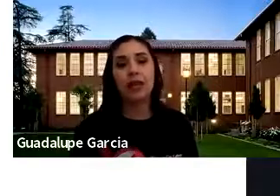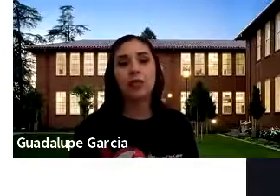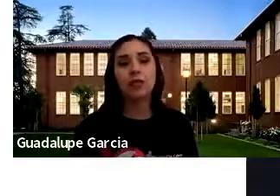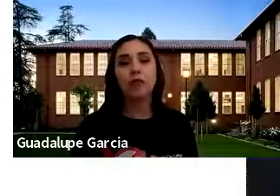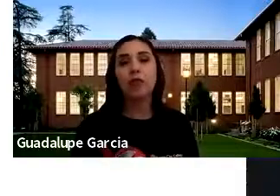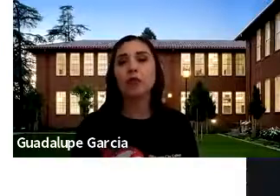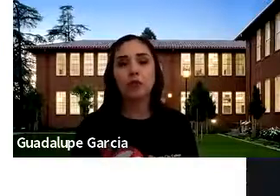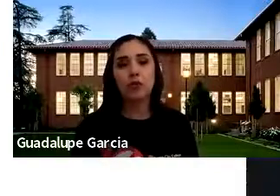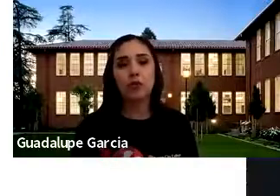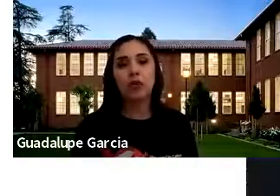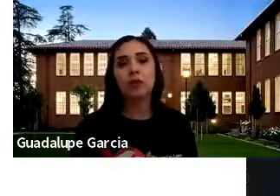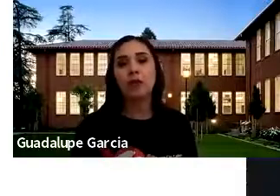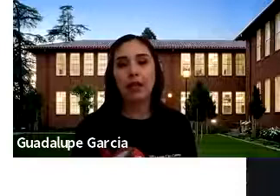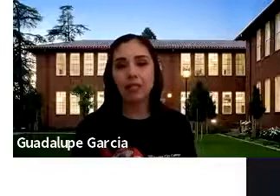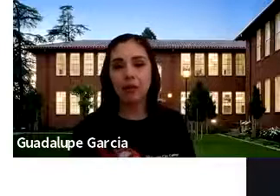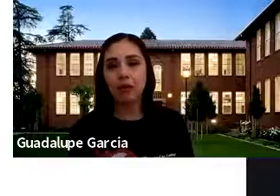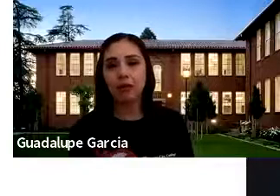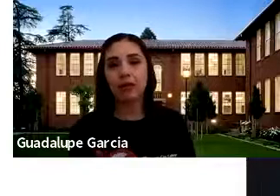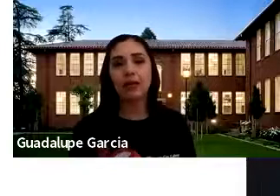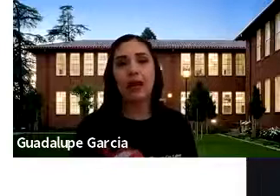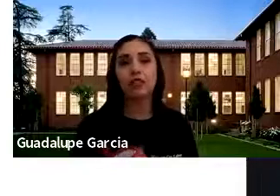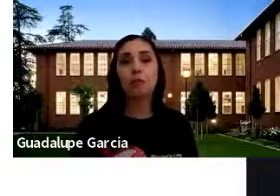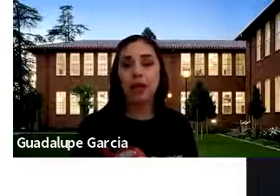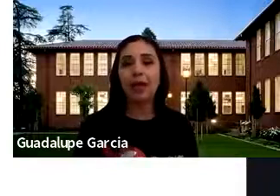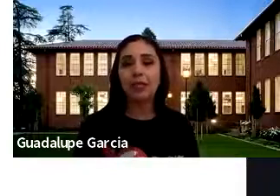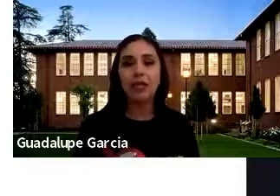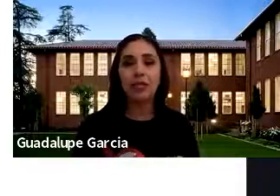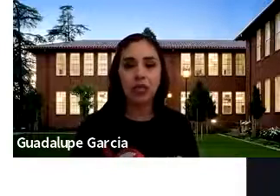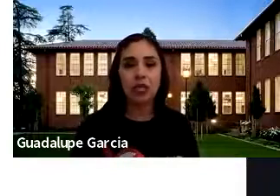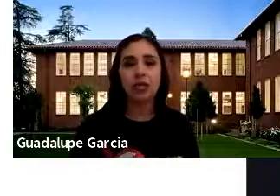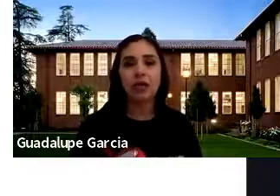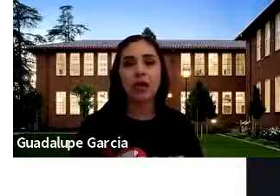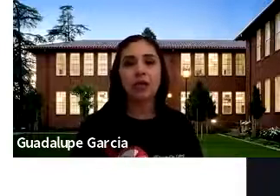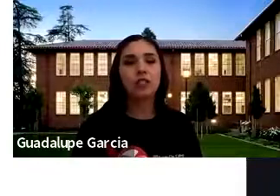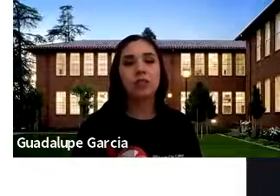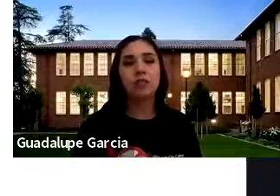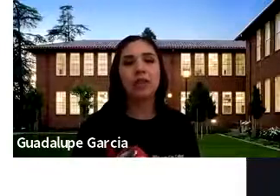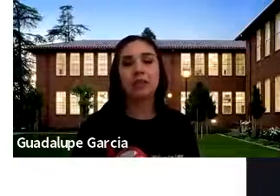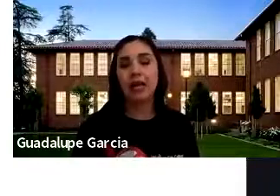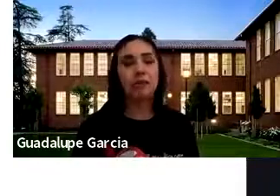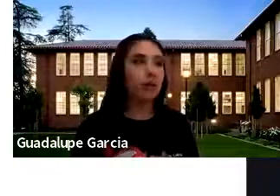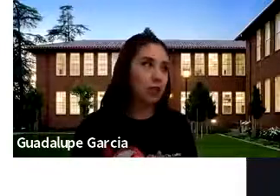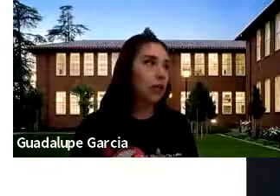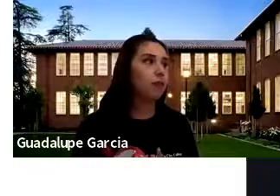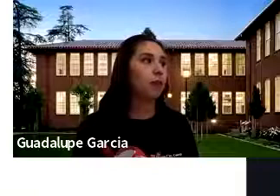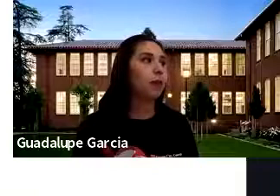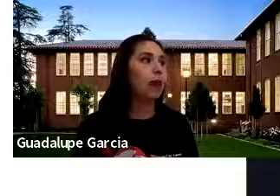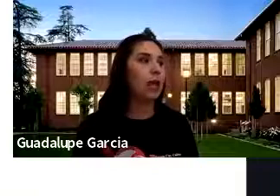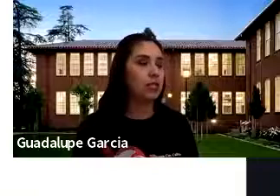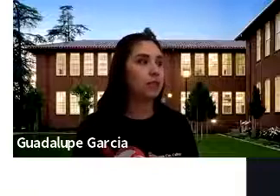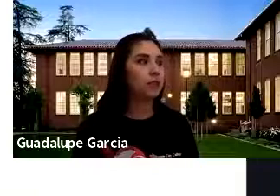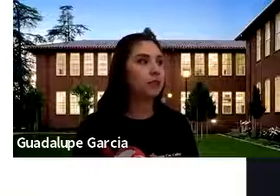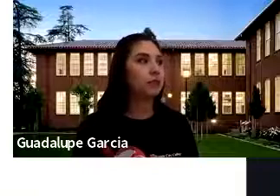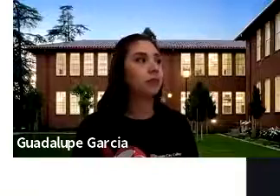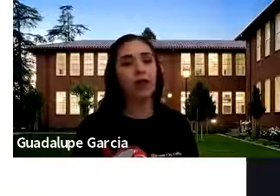So in order for a dream student to be eligible to pay in state tuition, the student must have graduated from a high school or